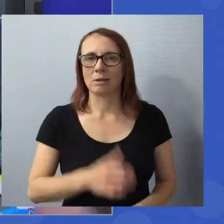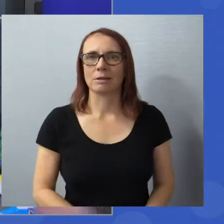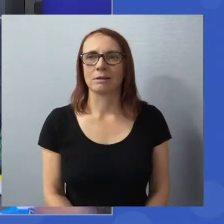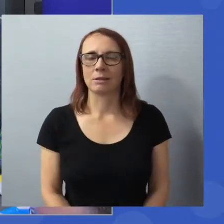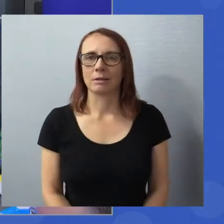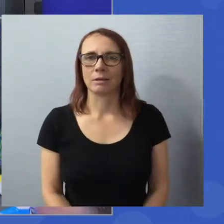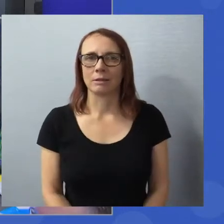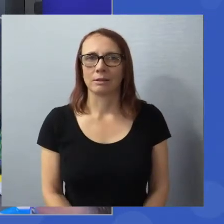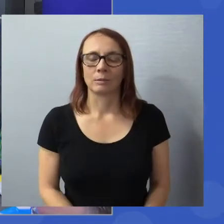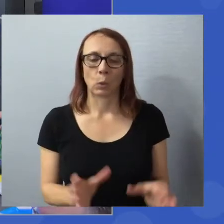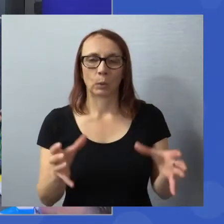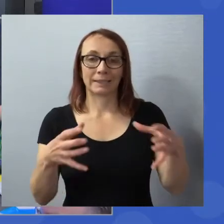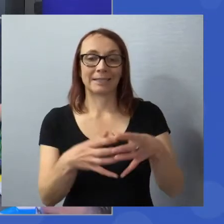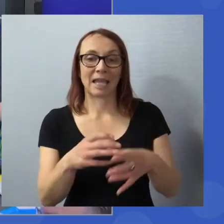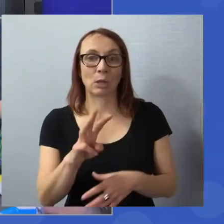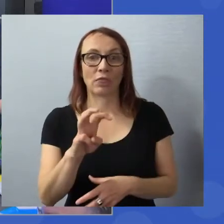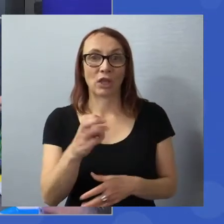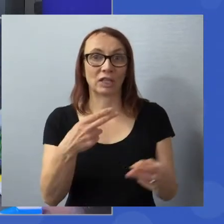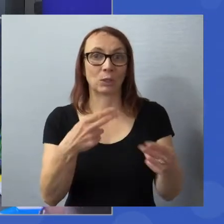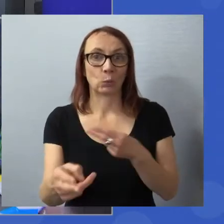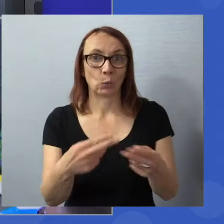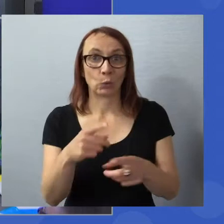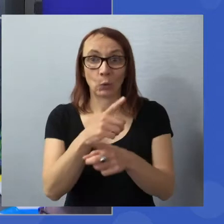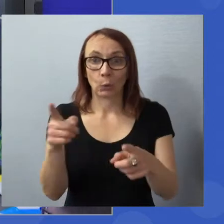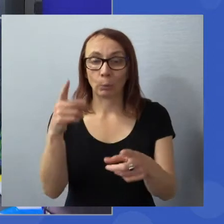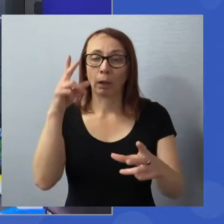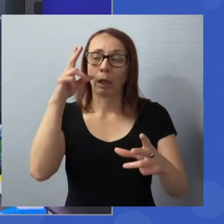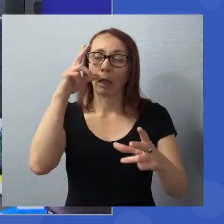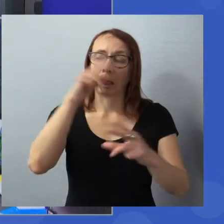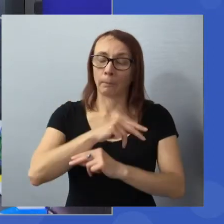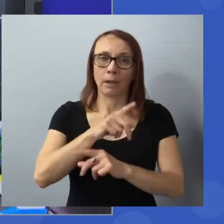from table 13 if you've been sleeping you'll not know but we're coming to tell